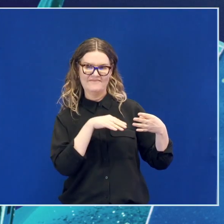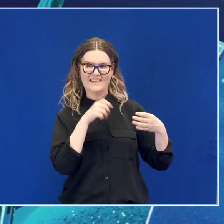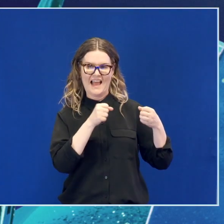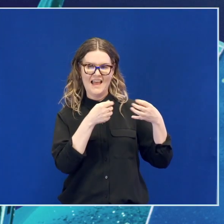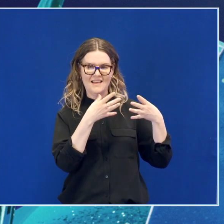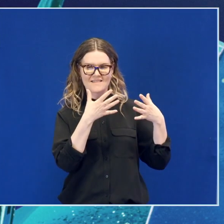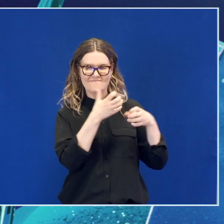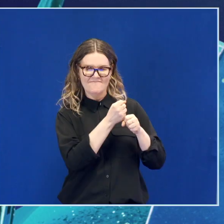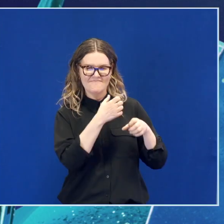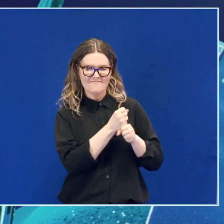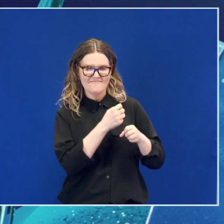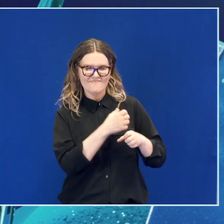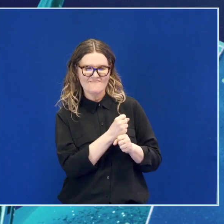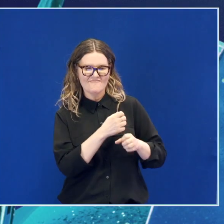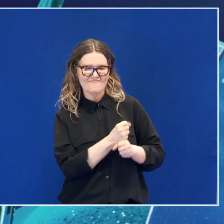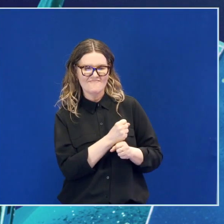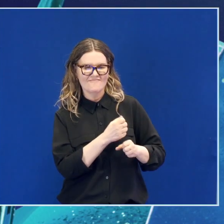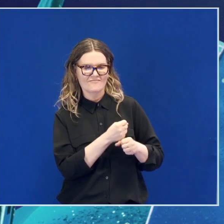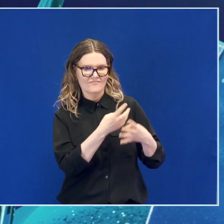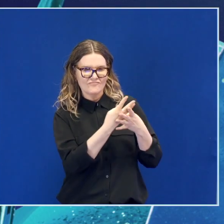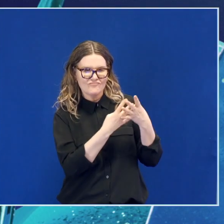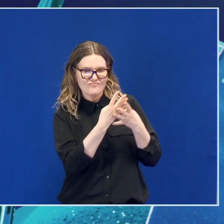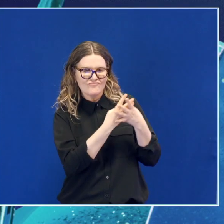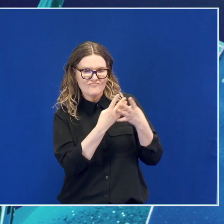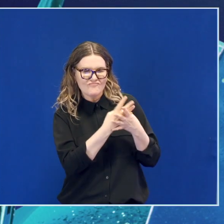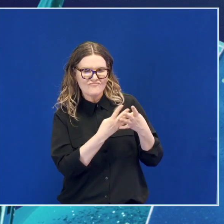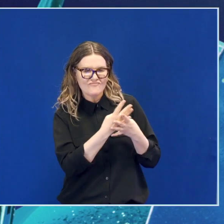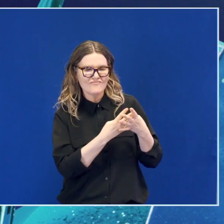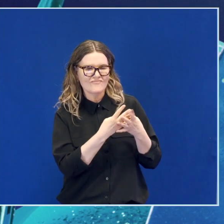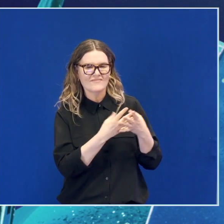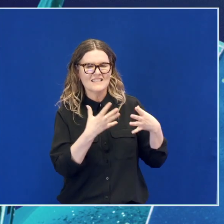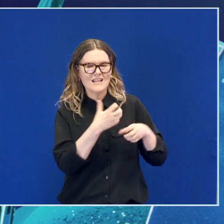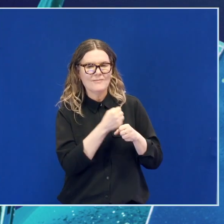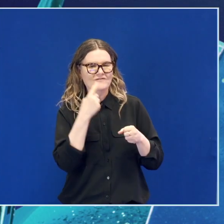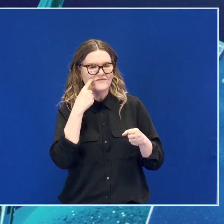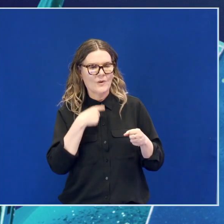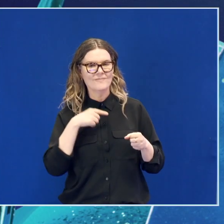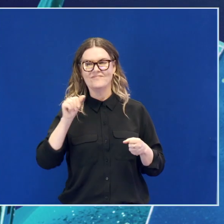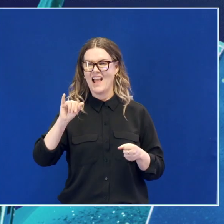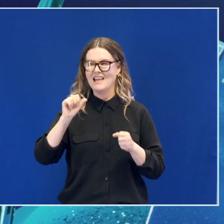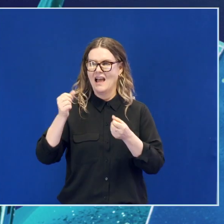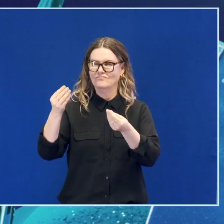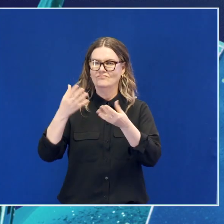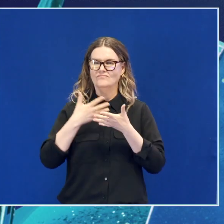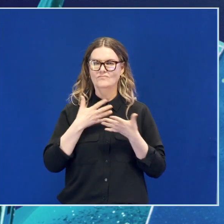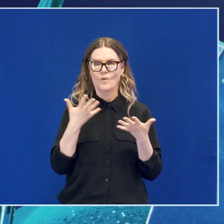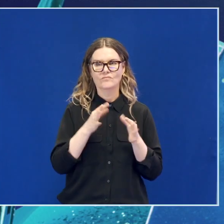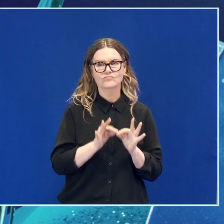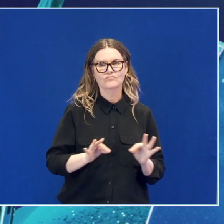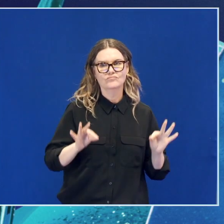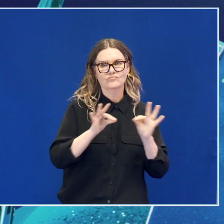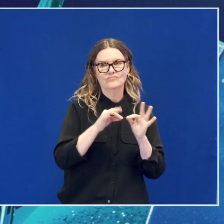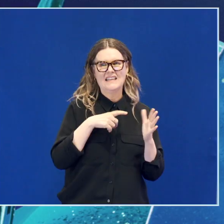and what can I put off. And then I work on that. But even more than that, task switching can be really difficult with me.